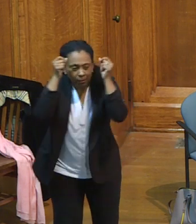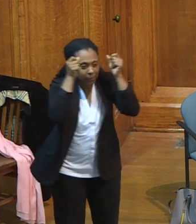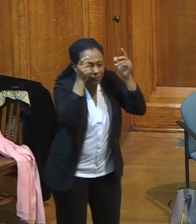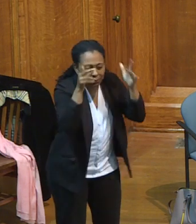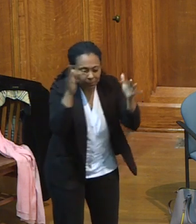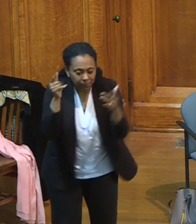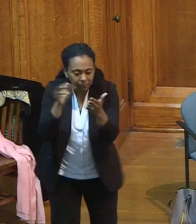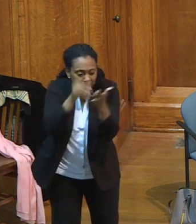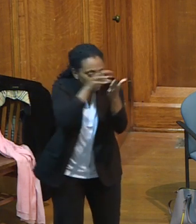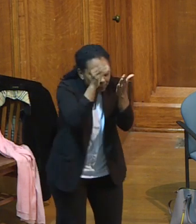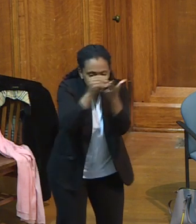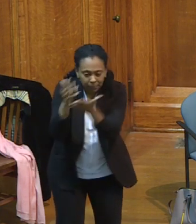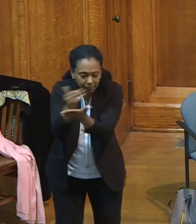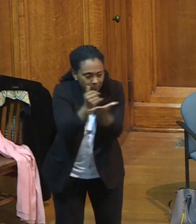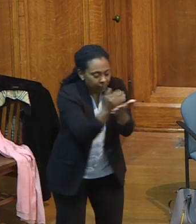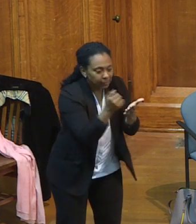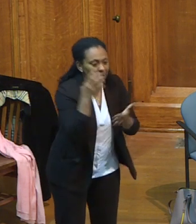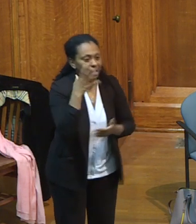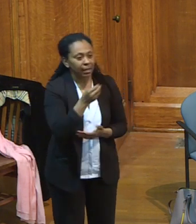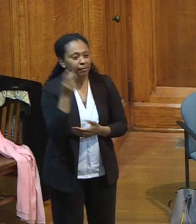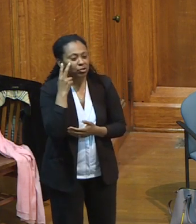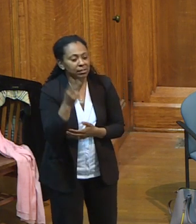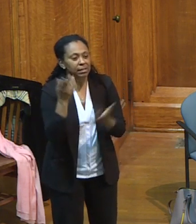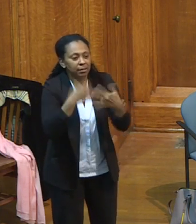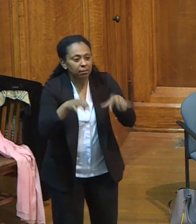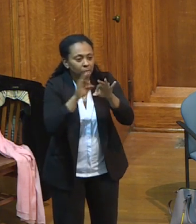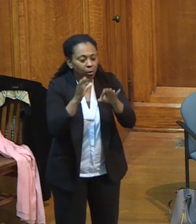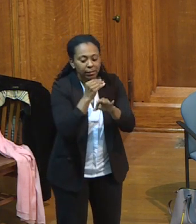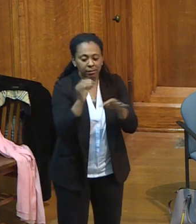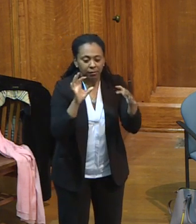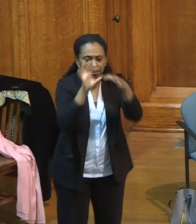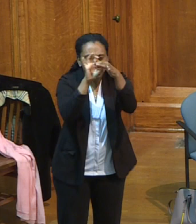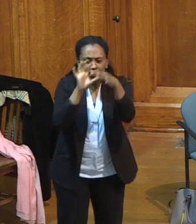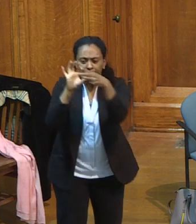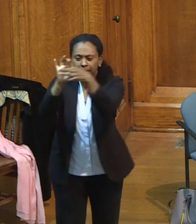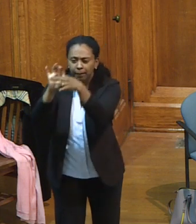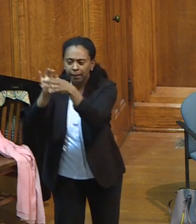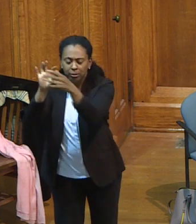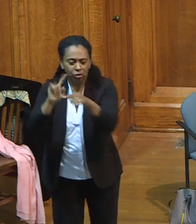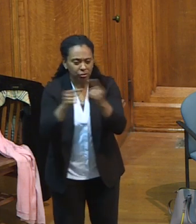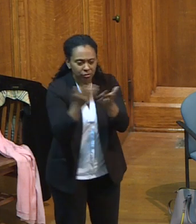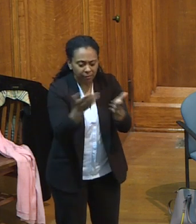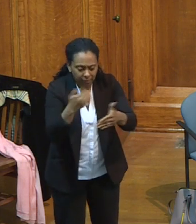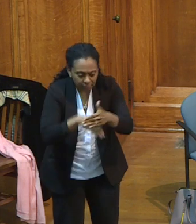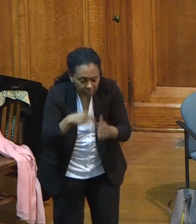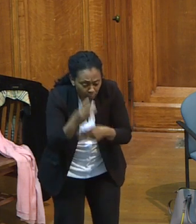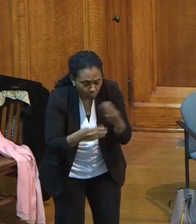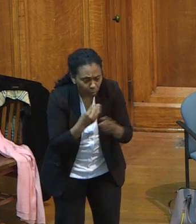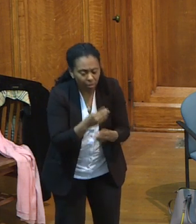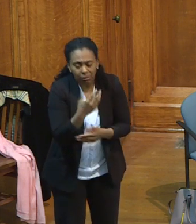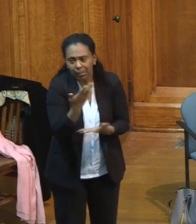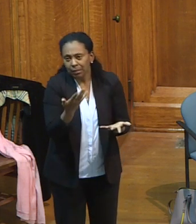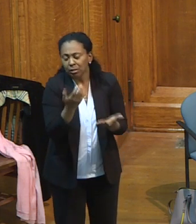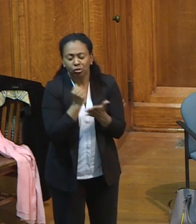and they're saying the importance of making connection to the things that are in the world and it's just so helpful for a child